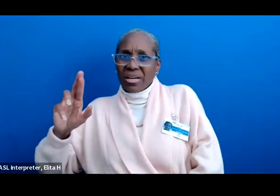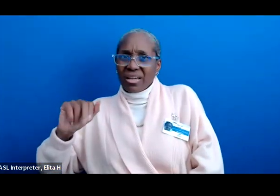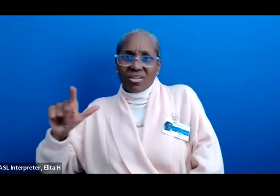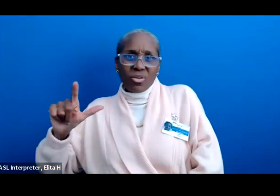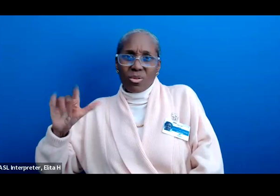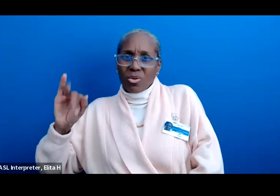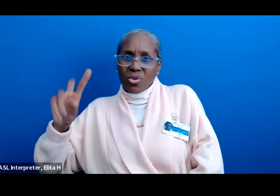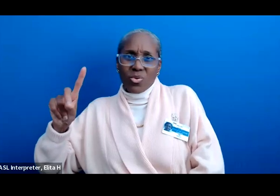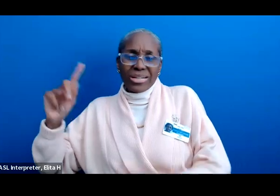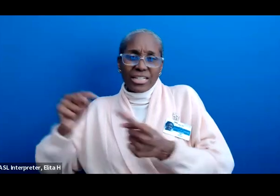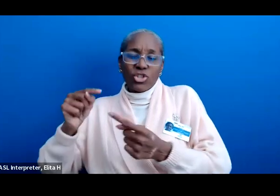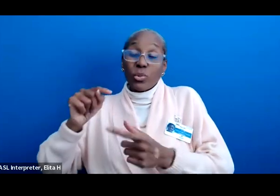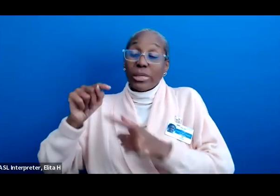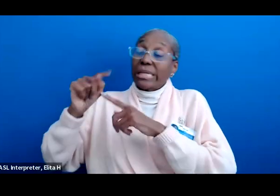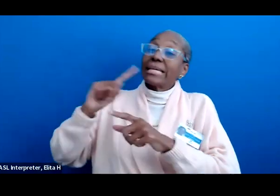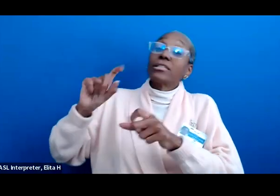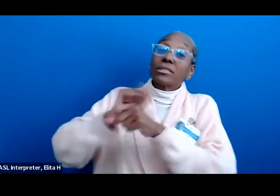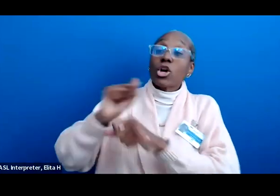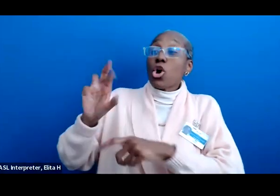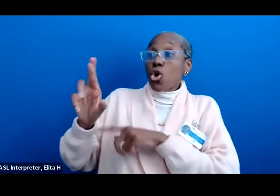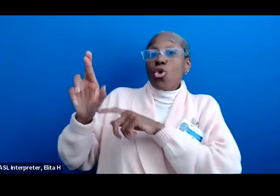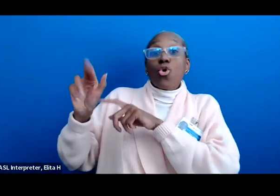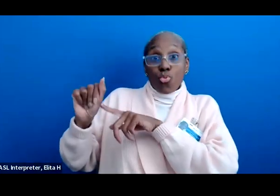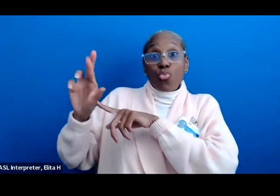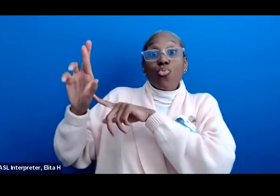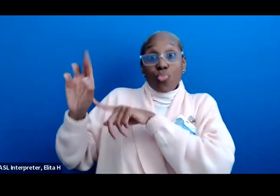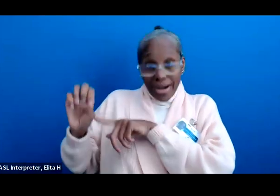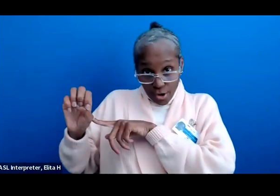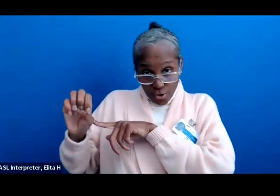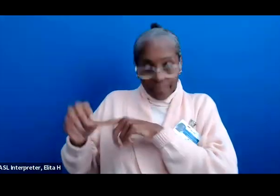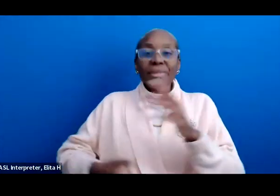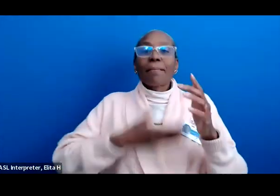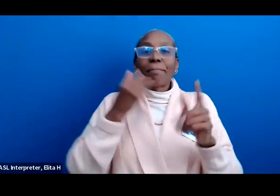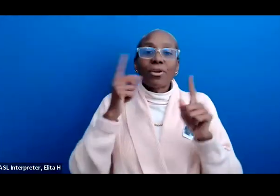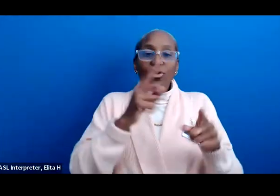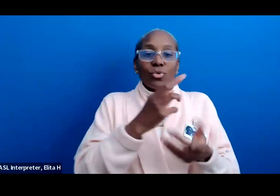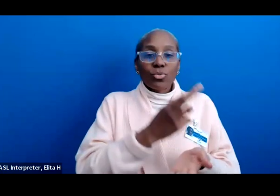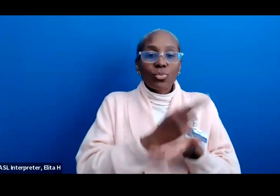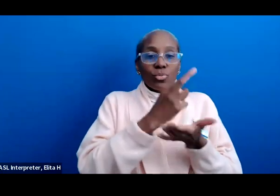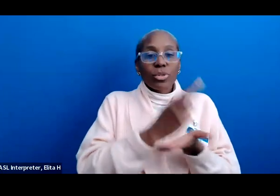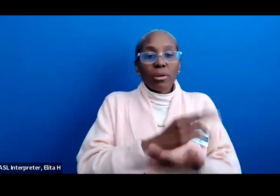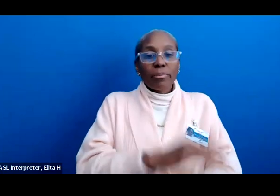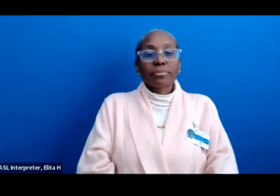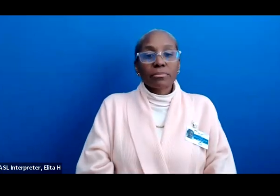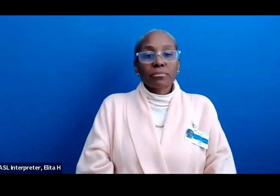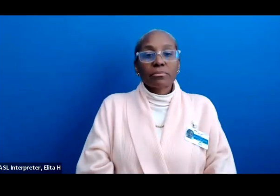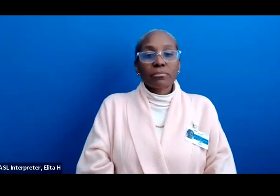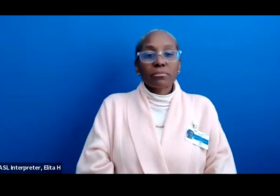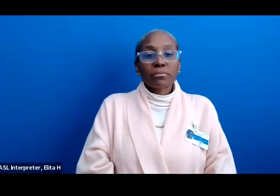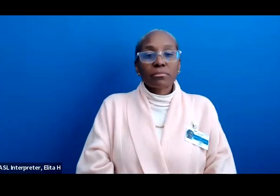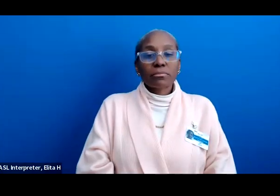It's really wise to go to a rehabilitation opportunity,